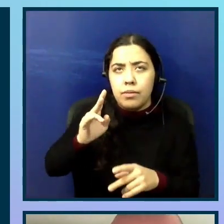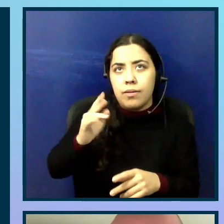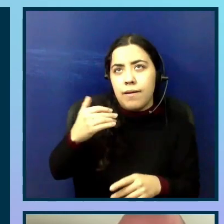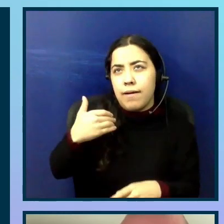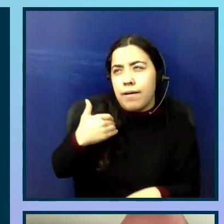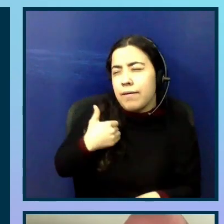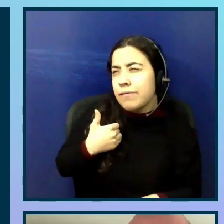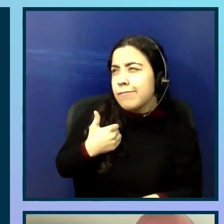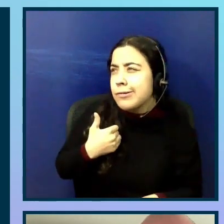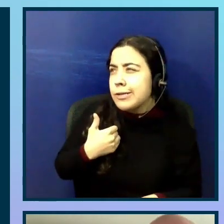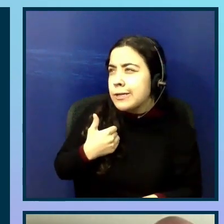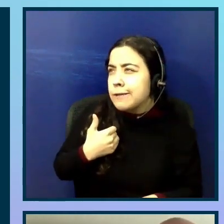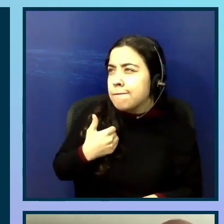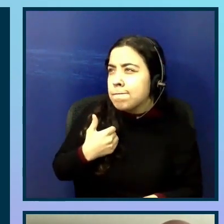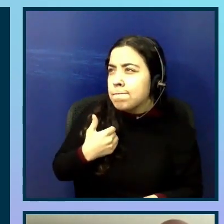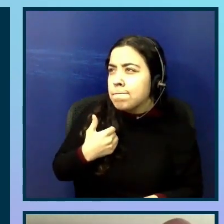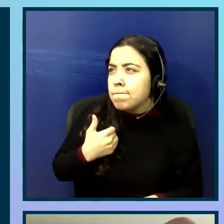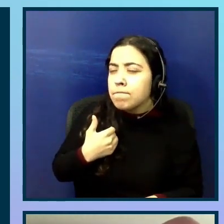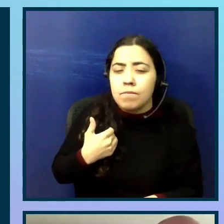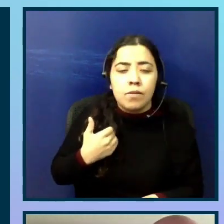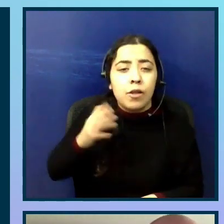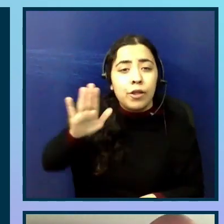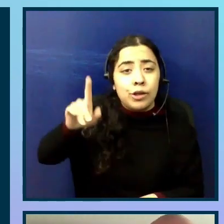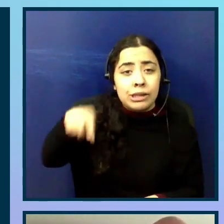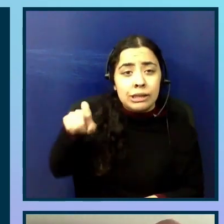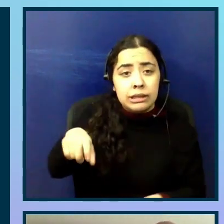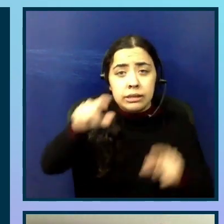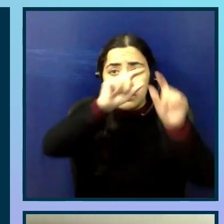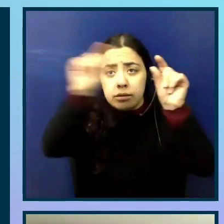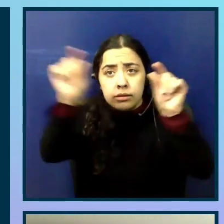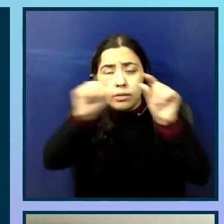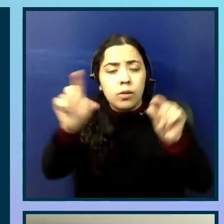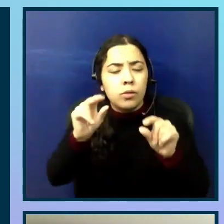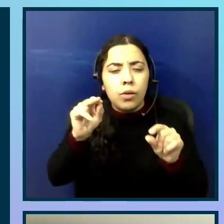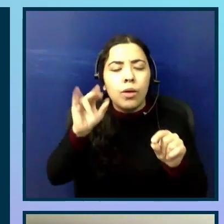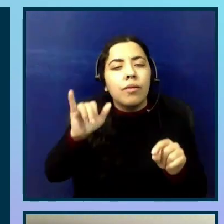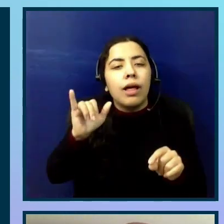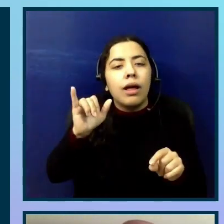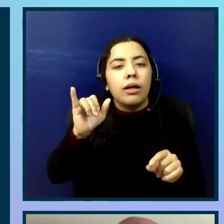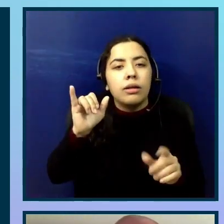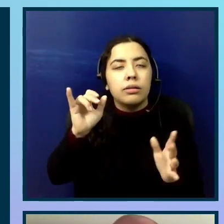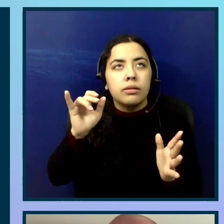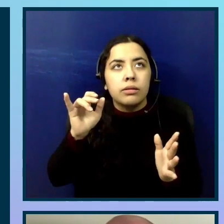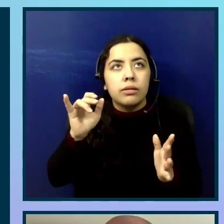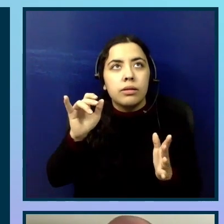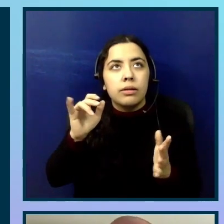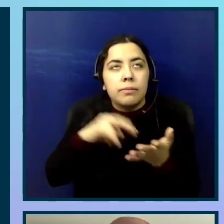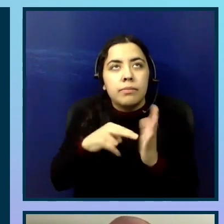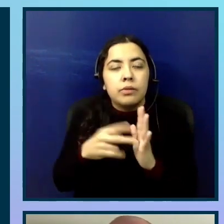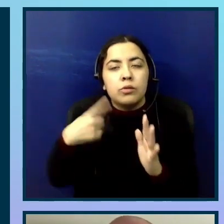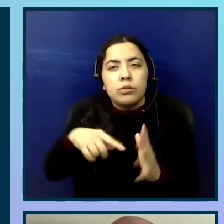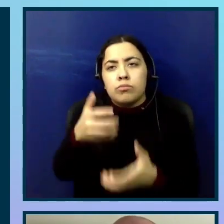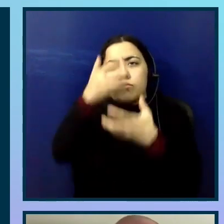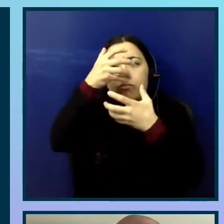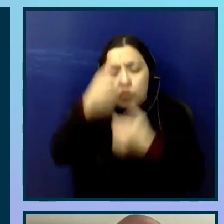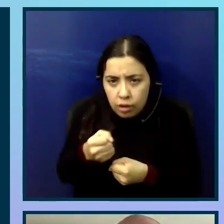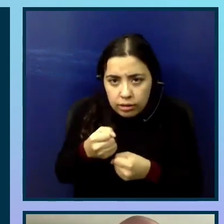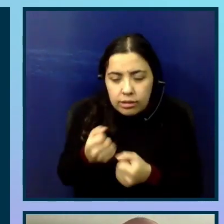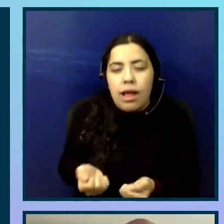They're a degree of within that group, how many people are we confident have that need? And so we started looking at proportionality